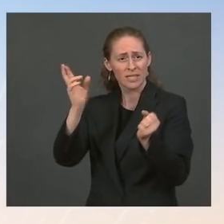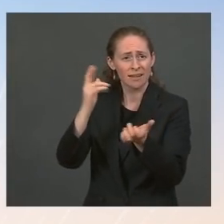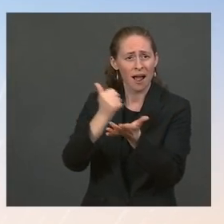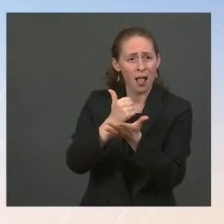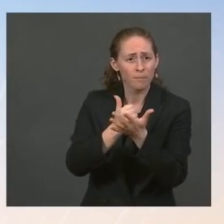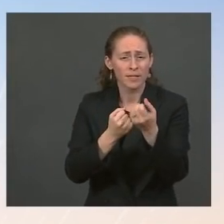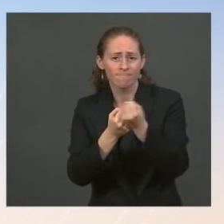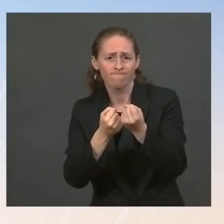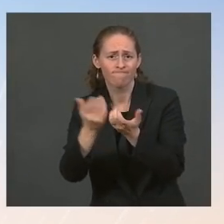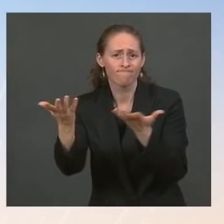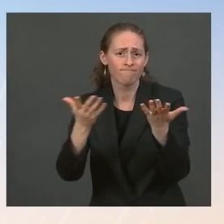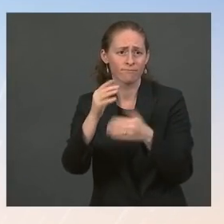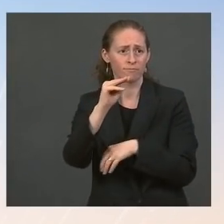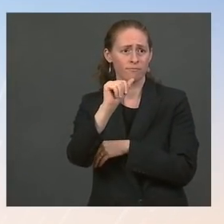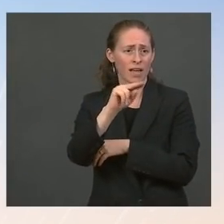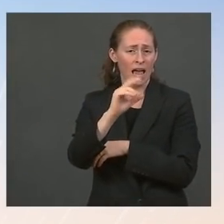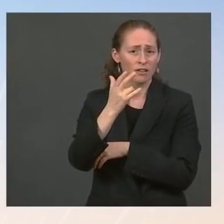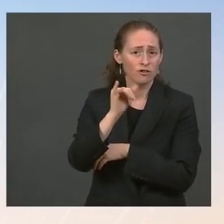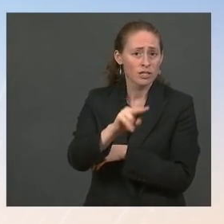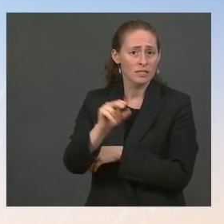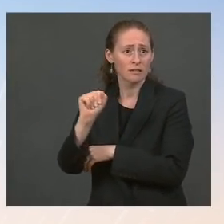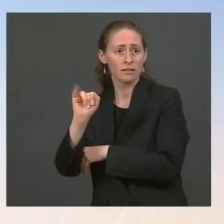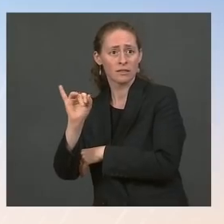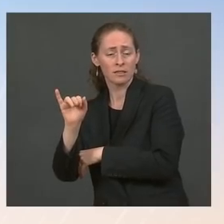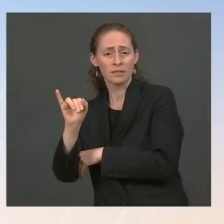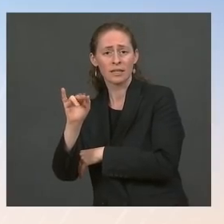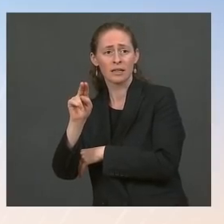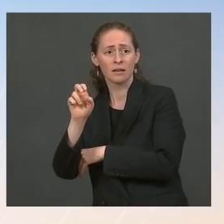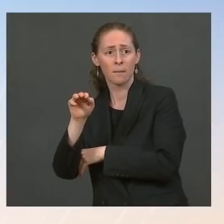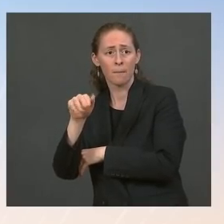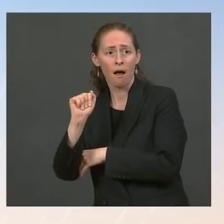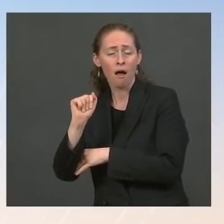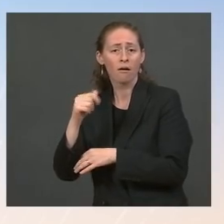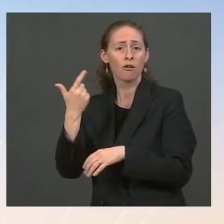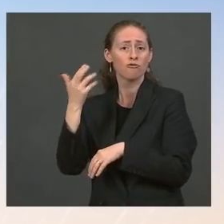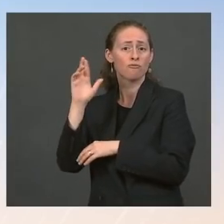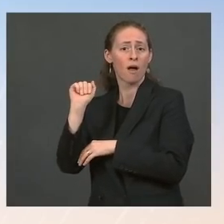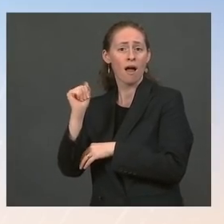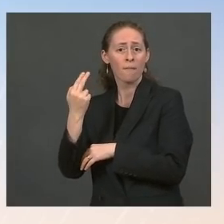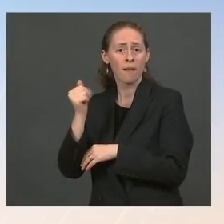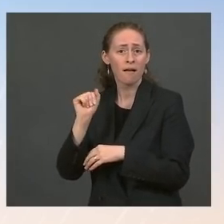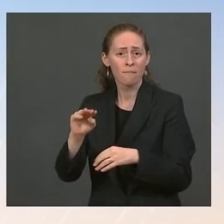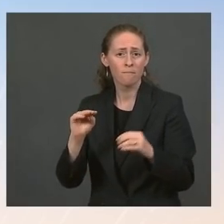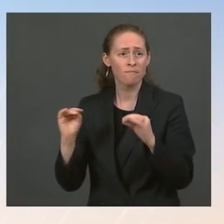I would say the President has been in touch with both senators -- not to mediate words,